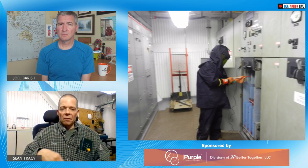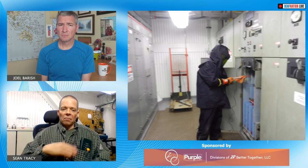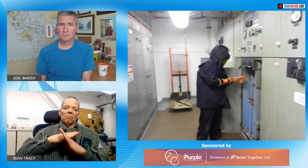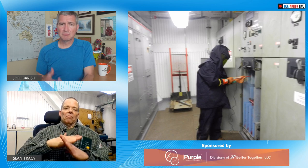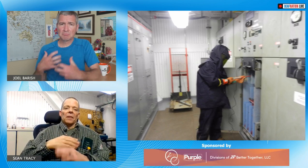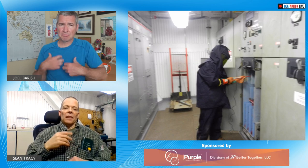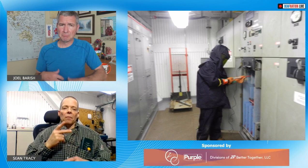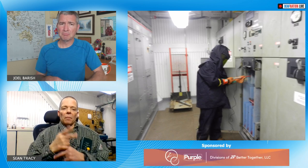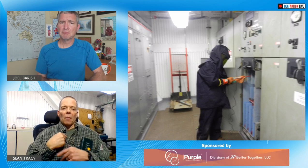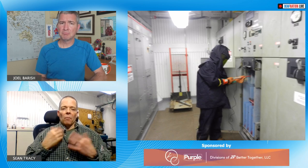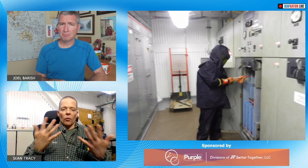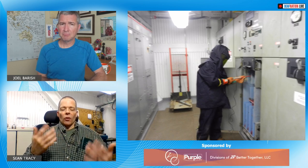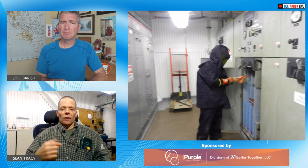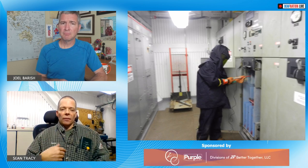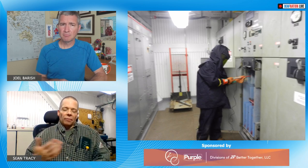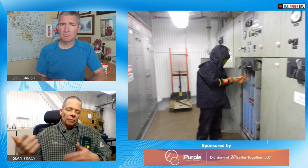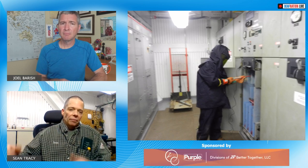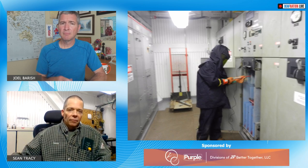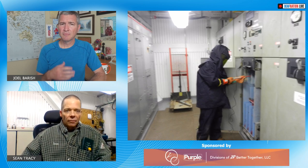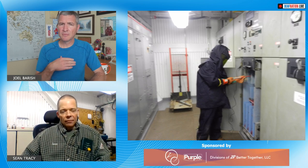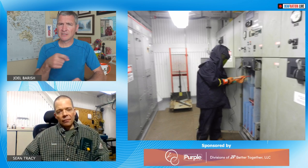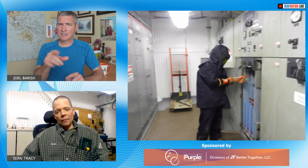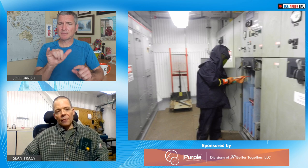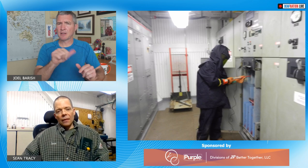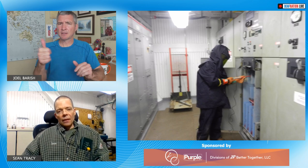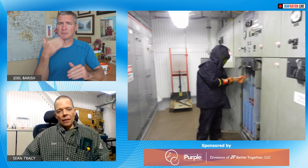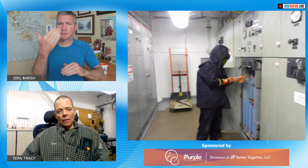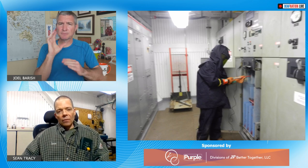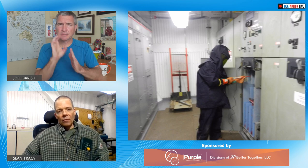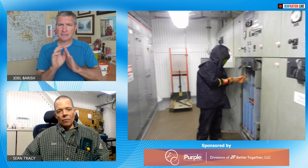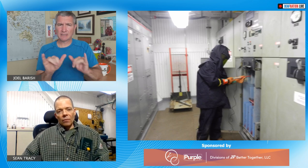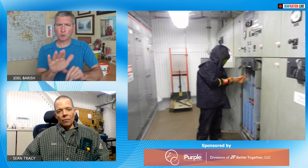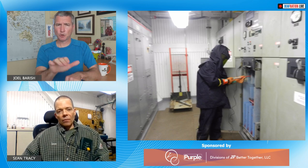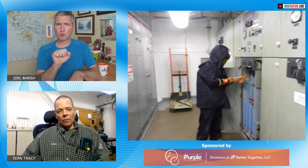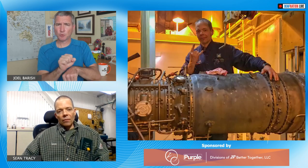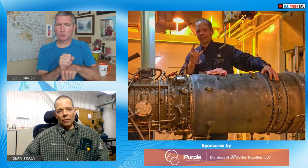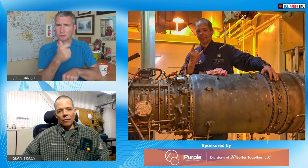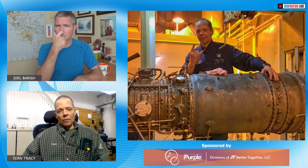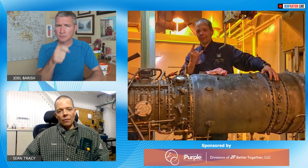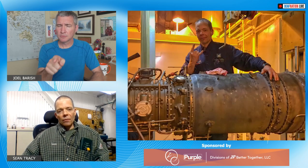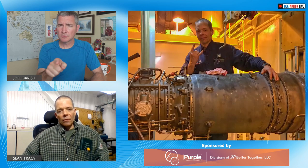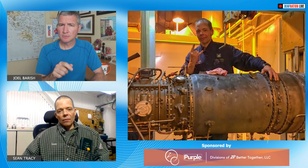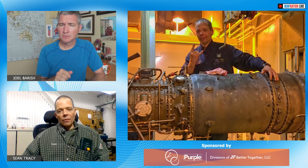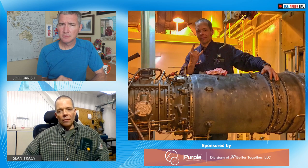The suit keeps me from burning if something happens. In this next picture, it looks very interesting what you're doing.